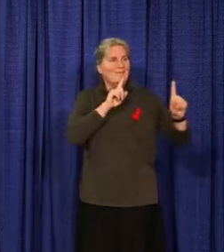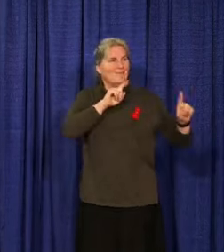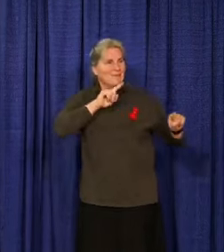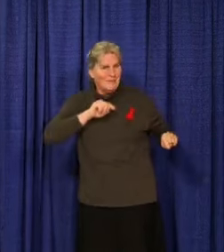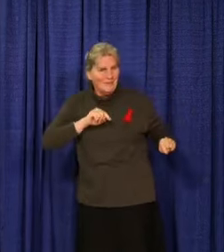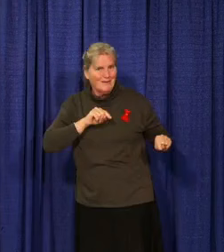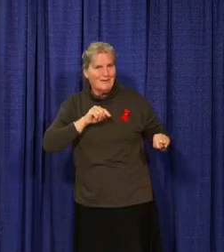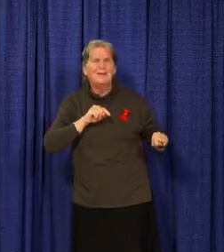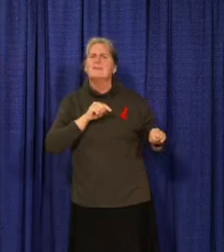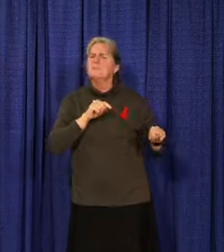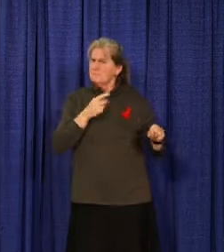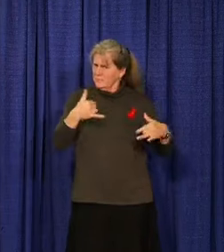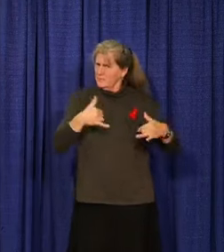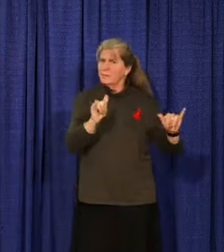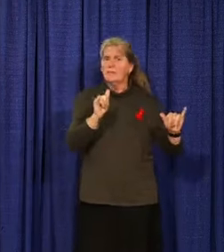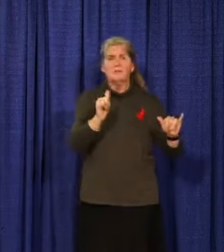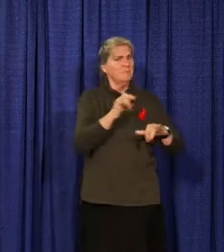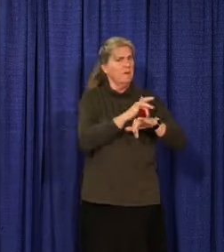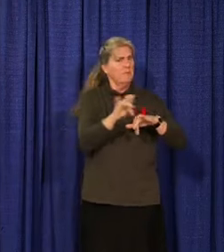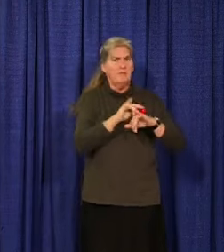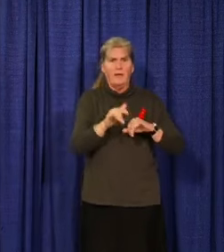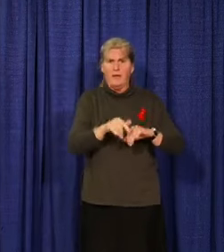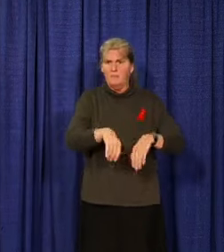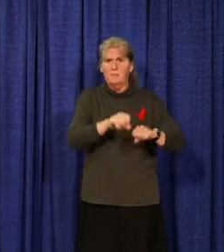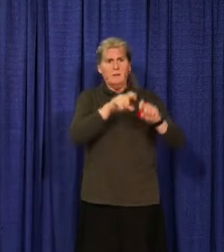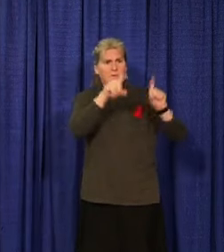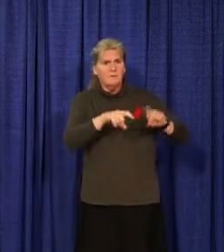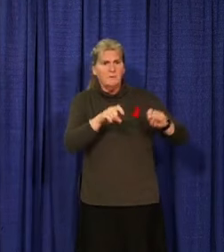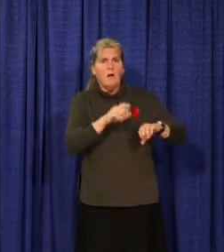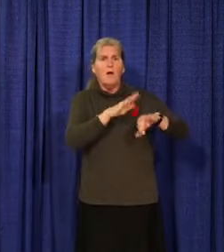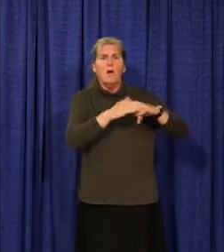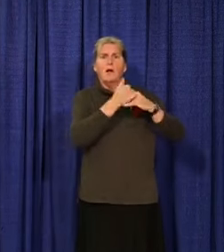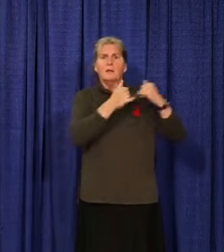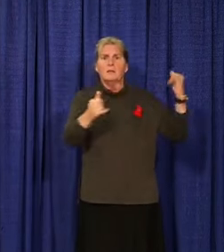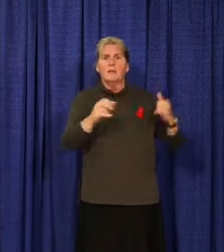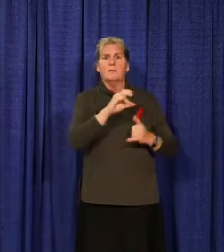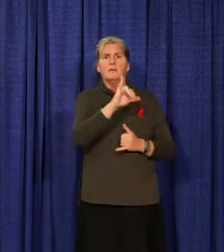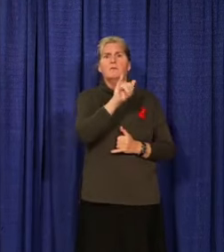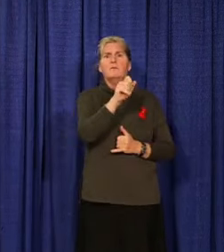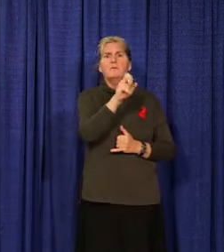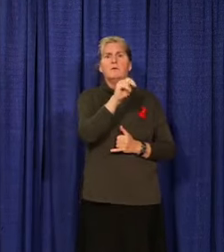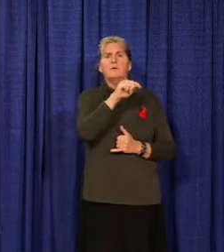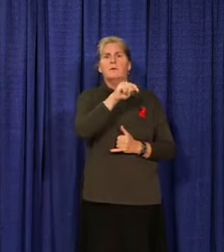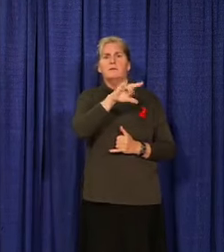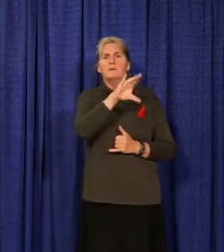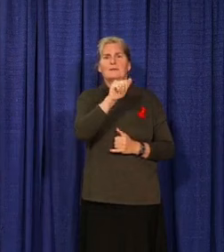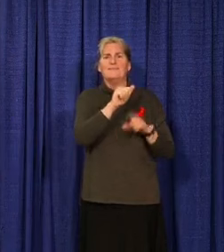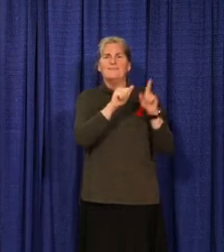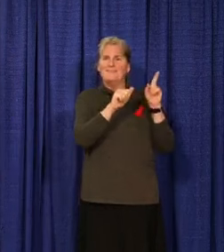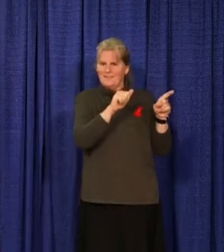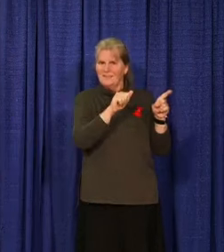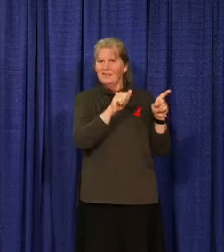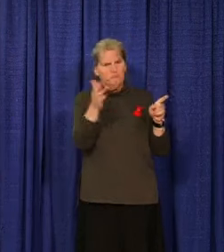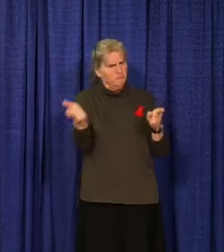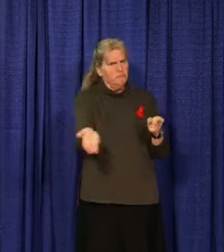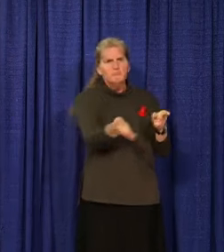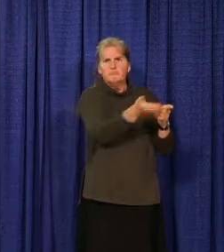completed the survey. It is still alive, and you can find it online at Yukon.ca and